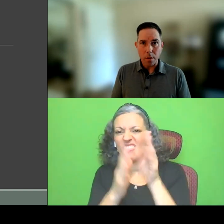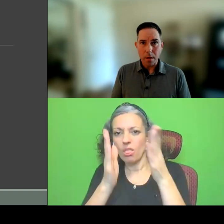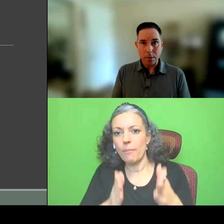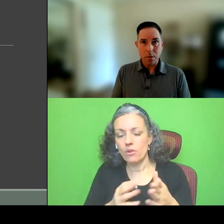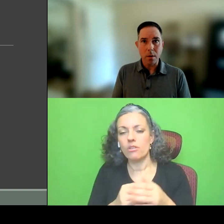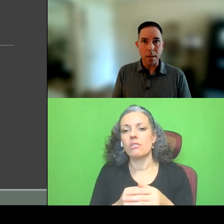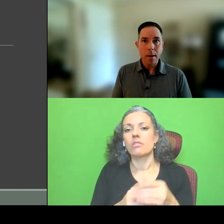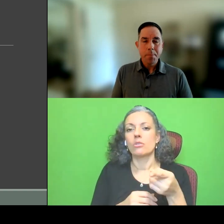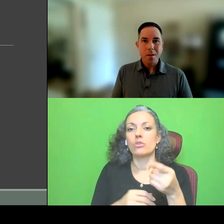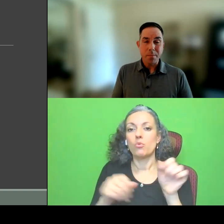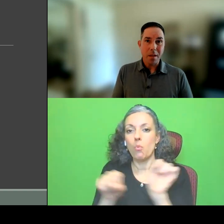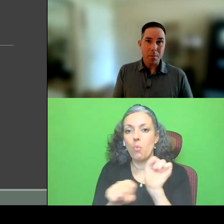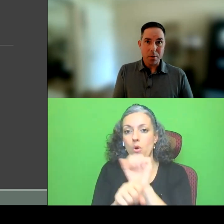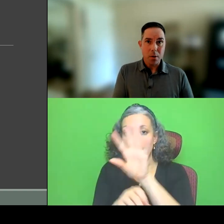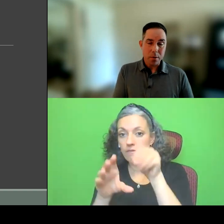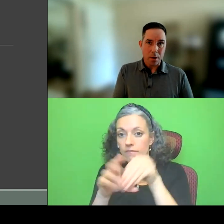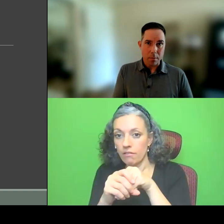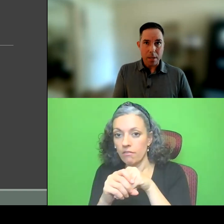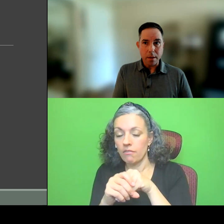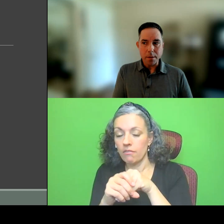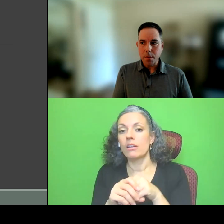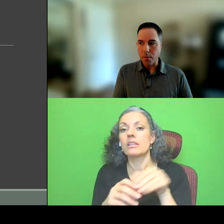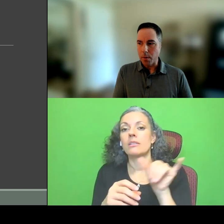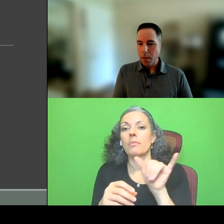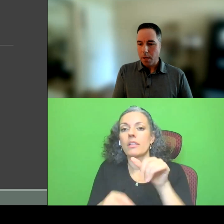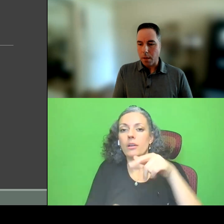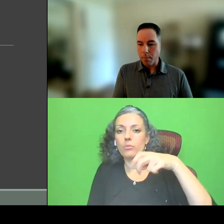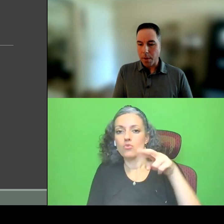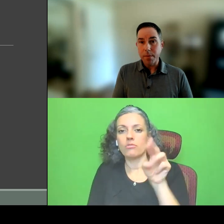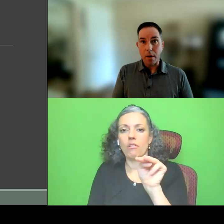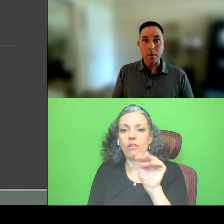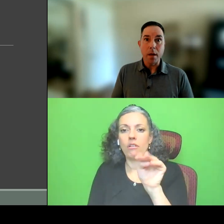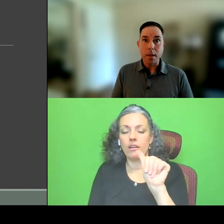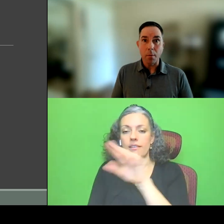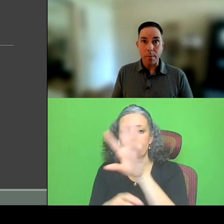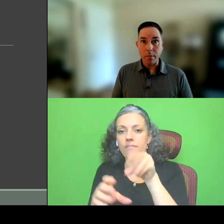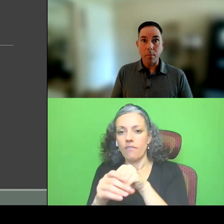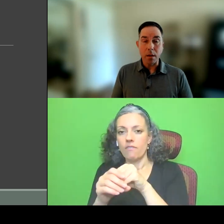work internally, something like personas are going to be there to benefit everybody and help keep everybody